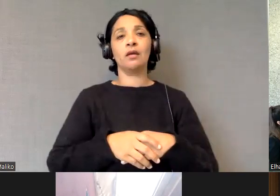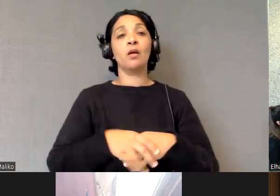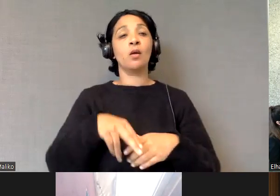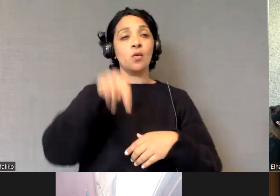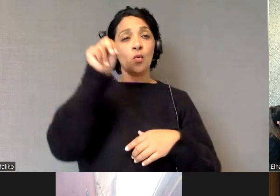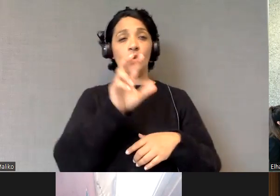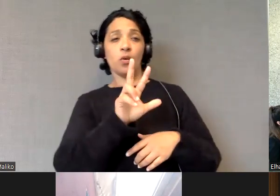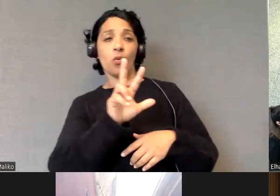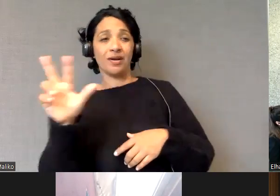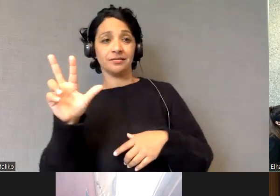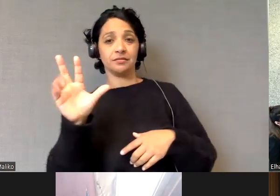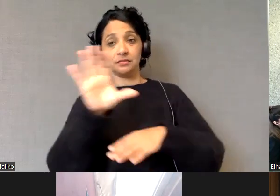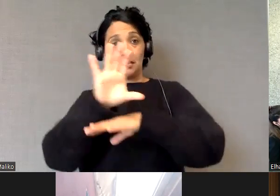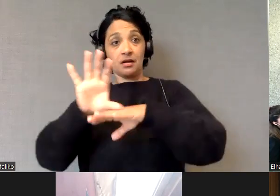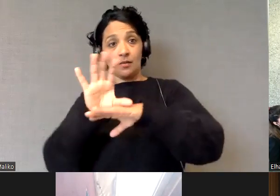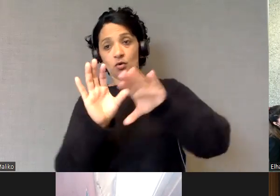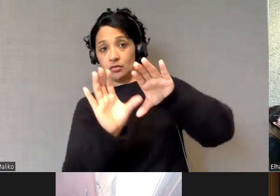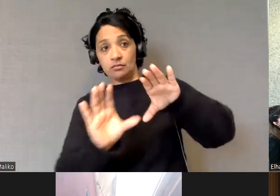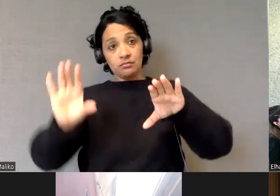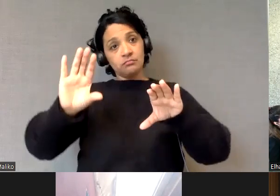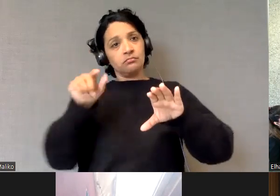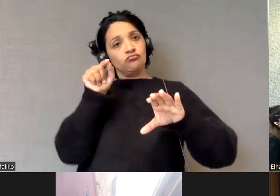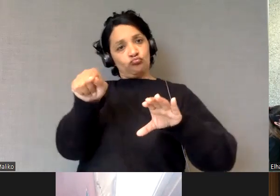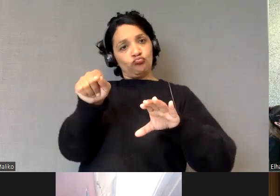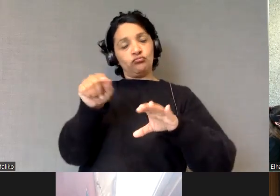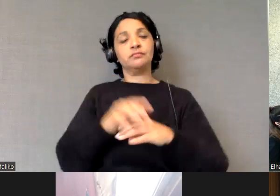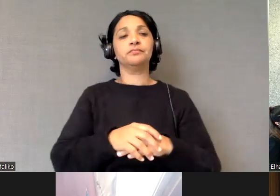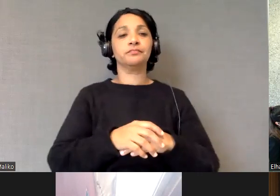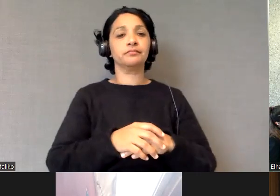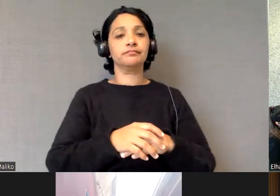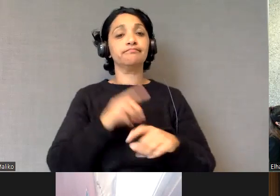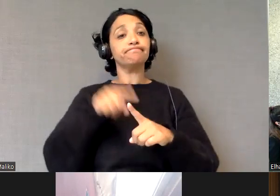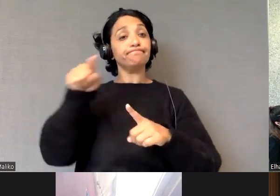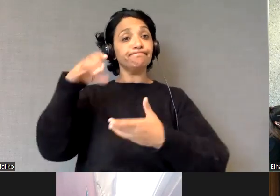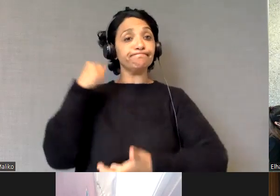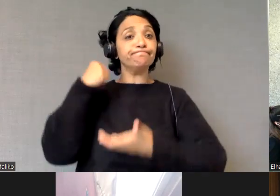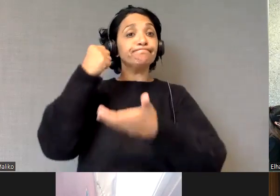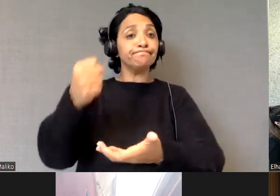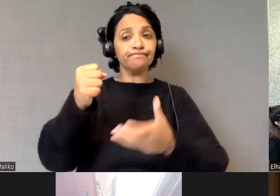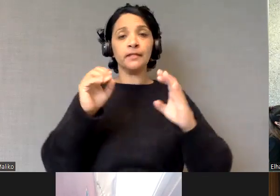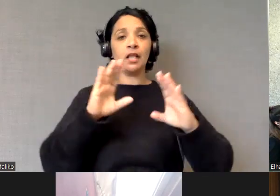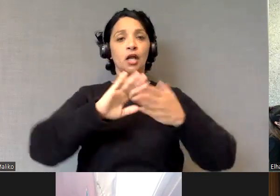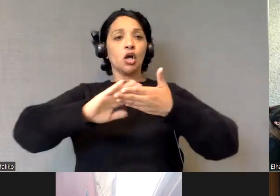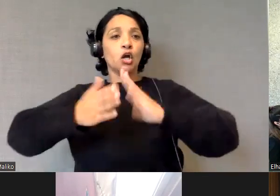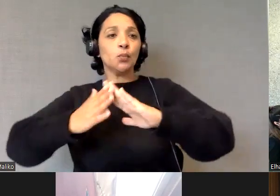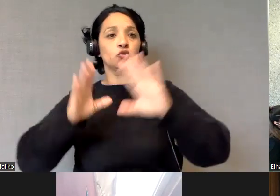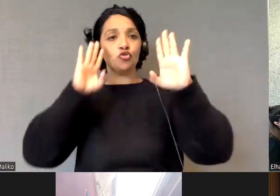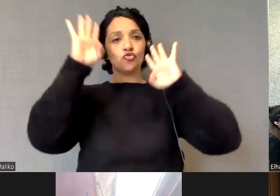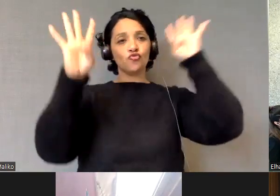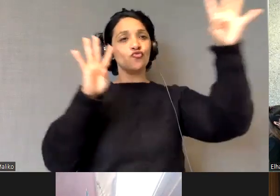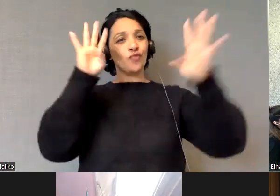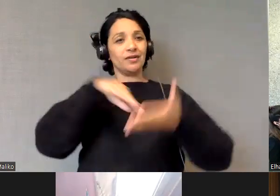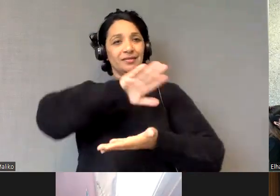of Cameroon, and also the funder of the Community Creative Center for Women and Girls with Disabilities